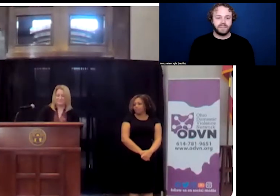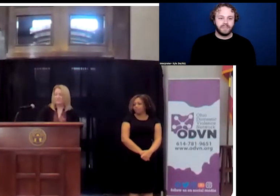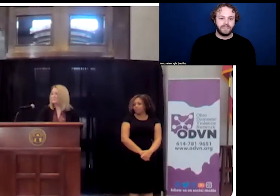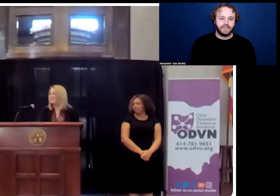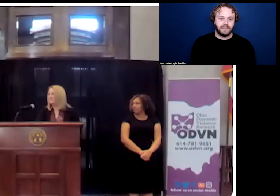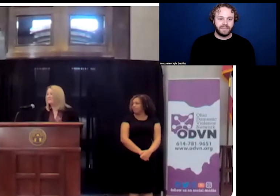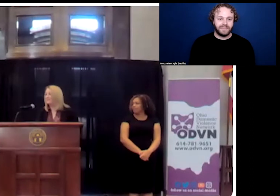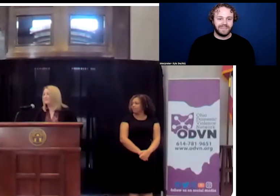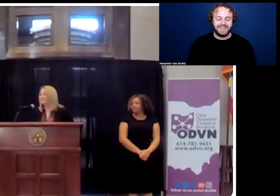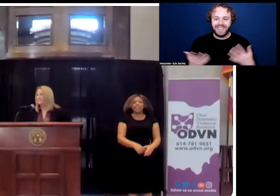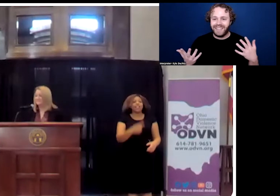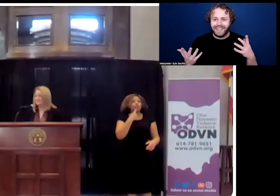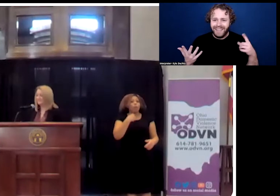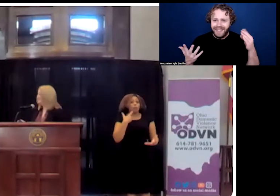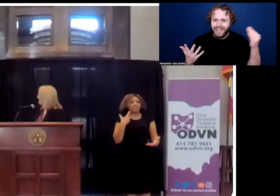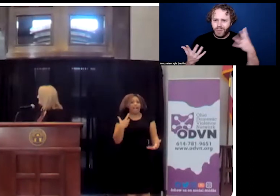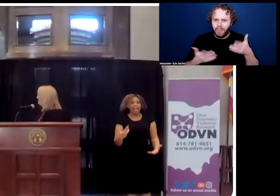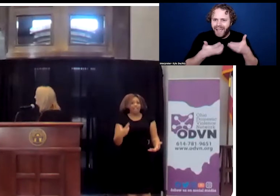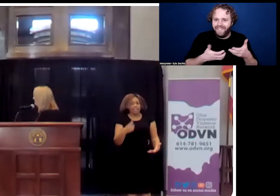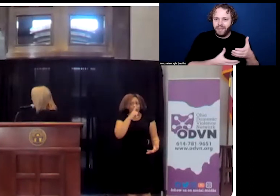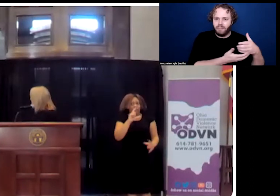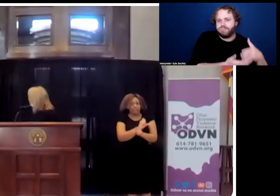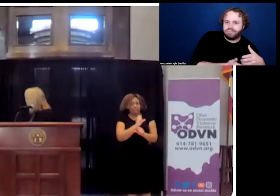They told me it was heavy and it really is.